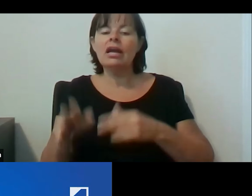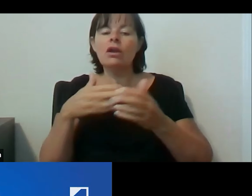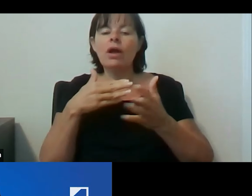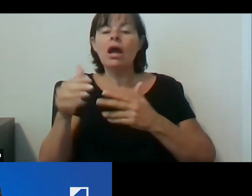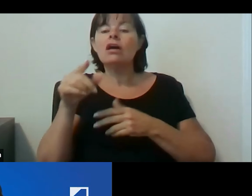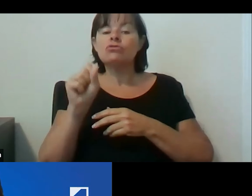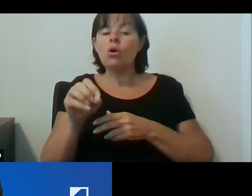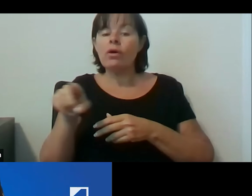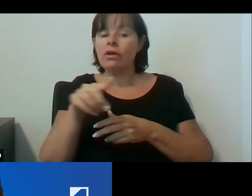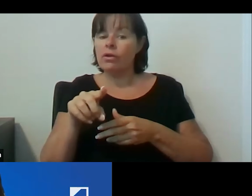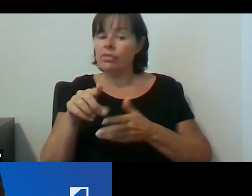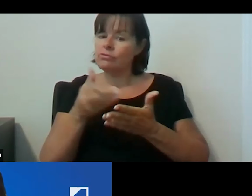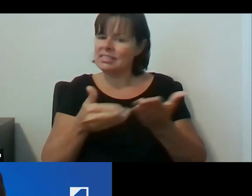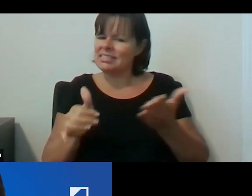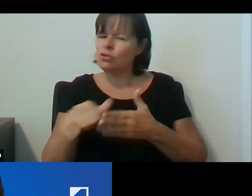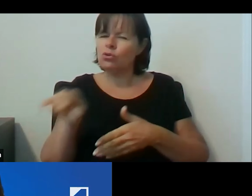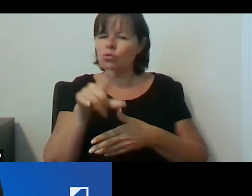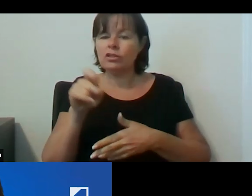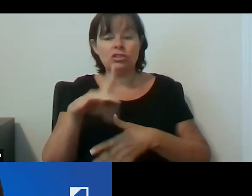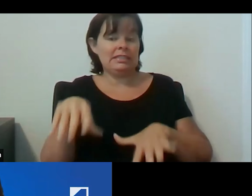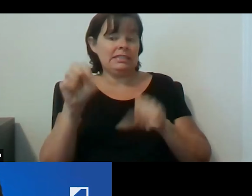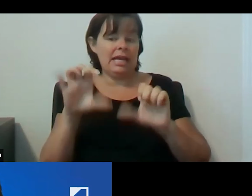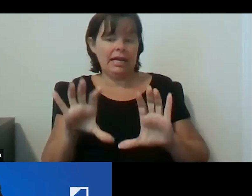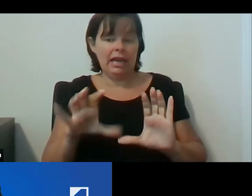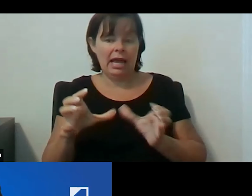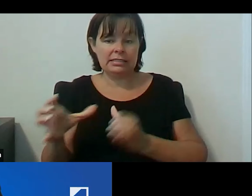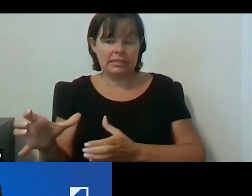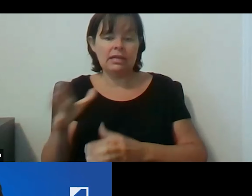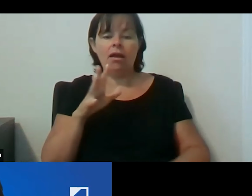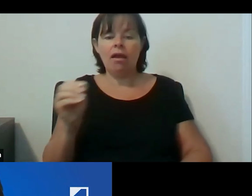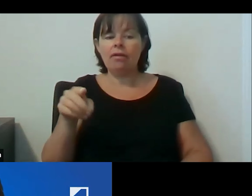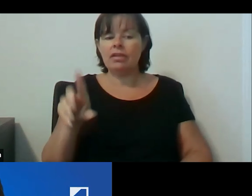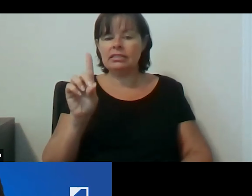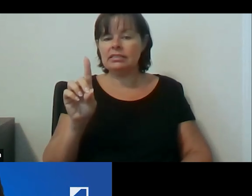you know just um take those classes like you know the dq university class talked